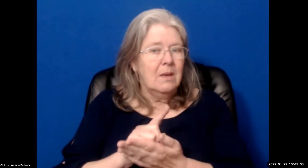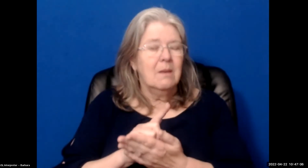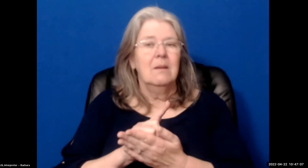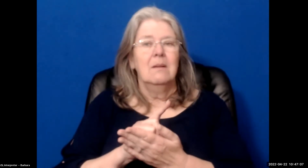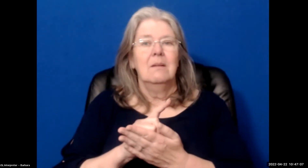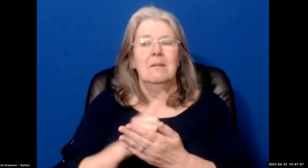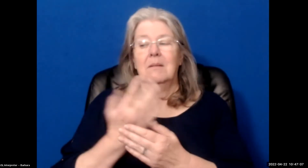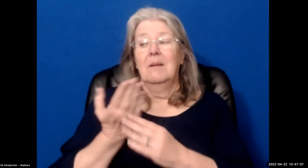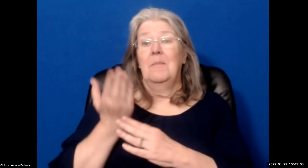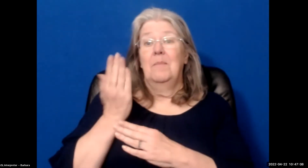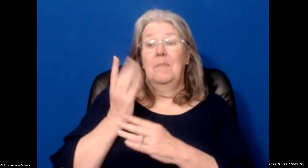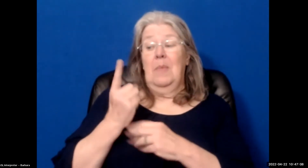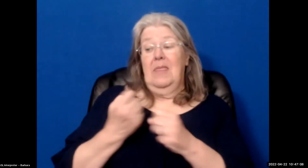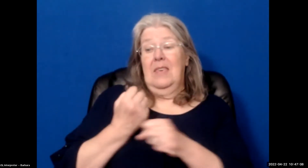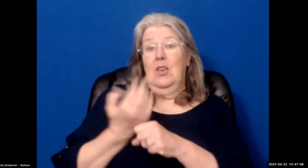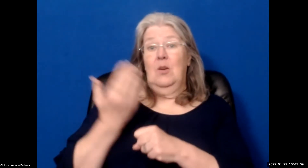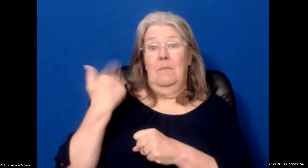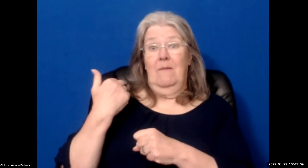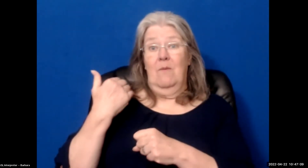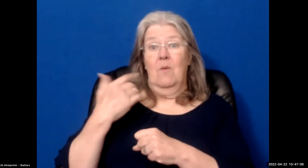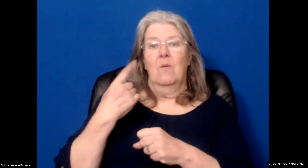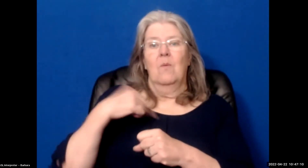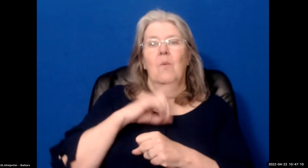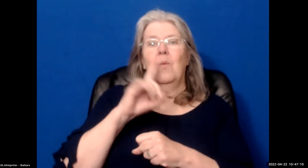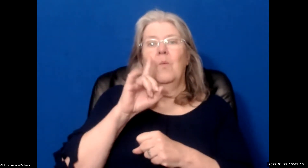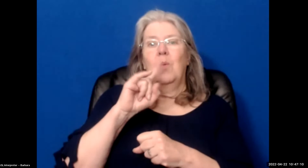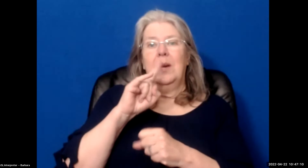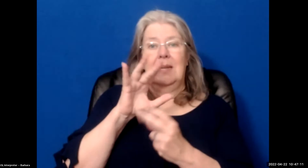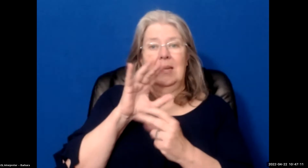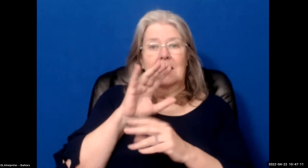before that we did online for both of them because that was option -- option through the school district.